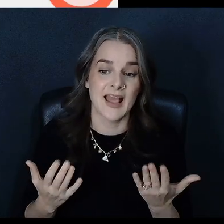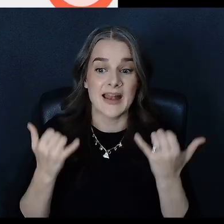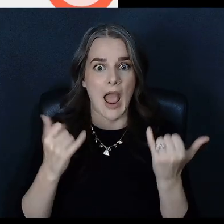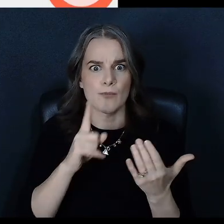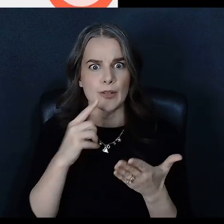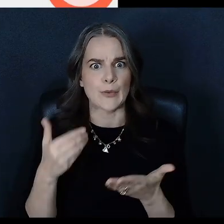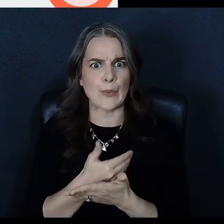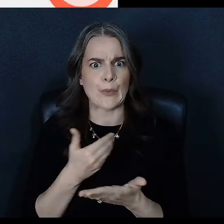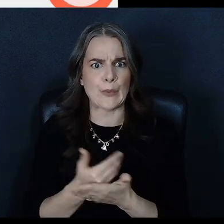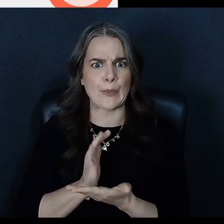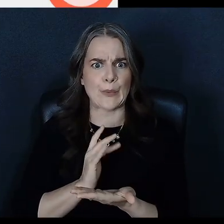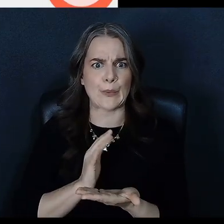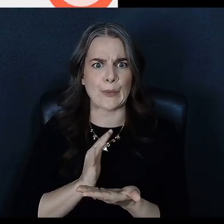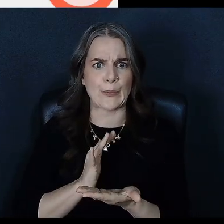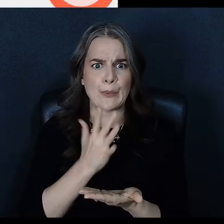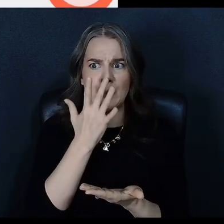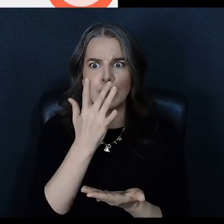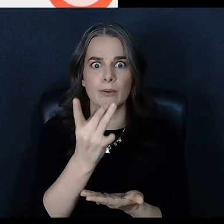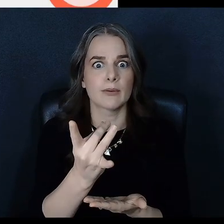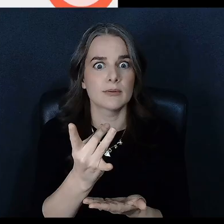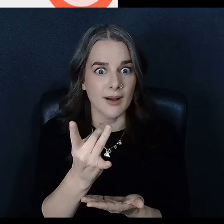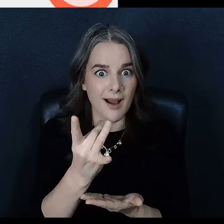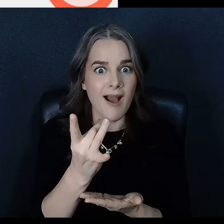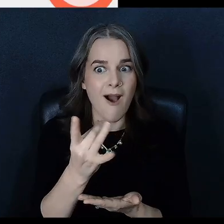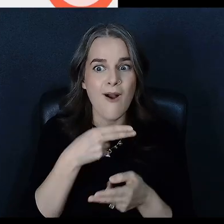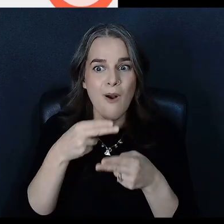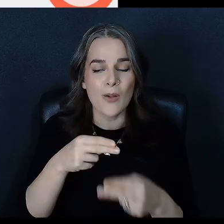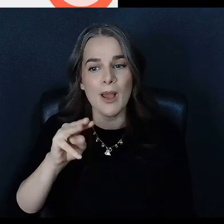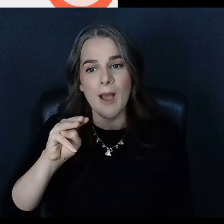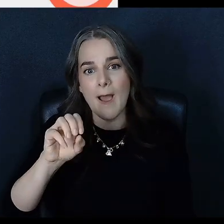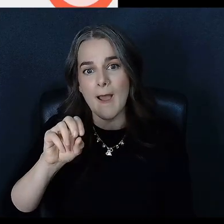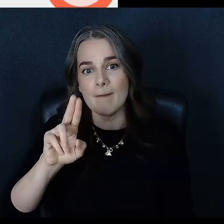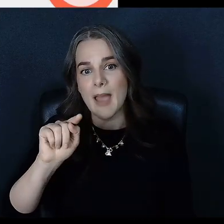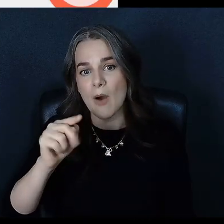This is called the MouthPad by a group called Augmental.